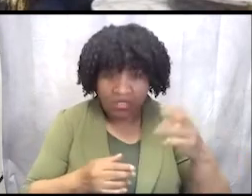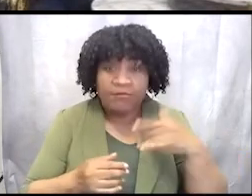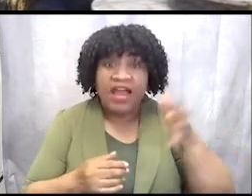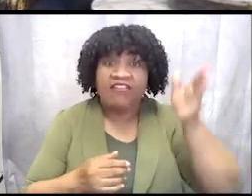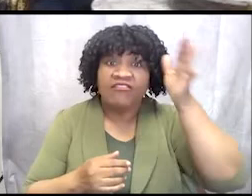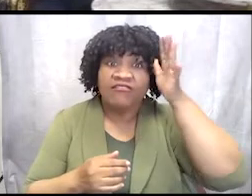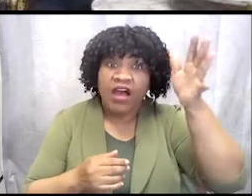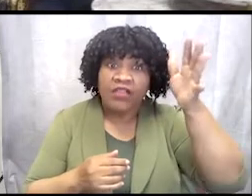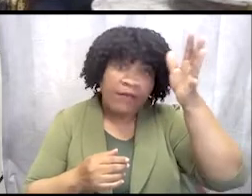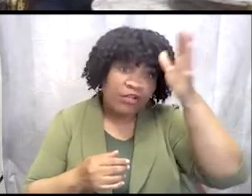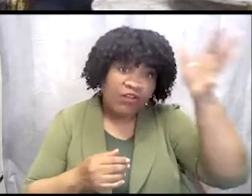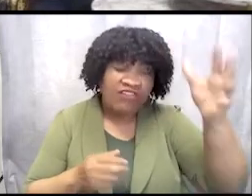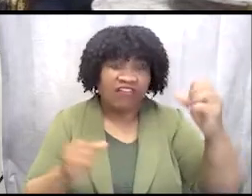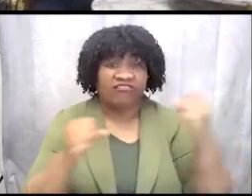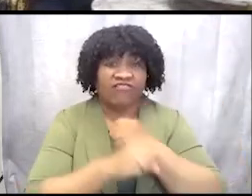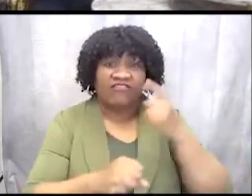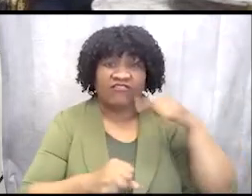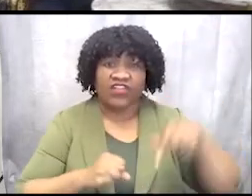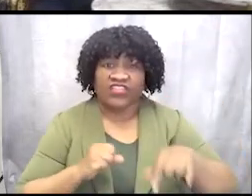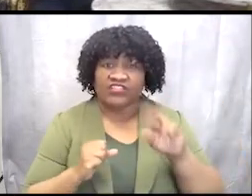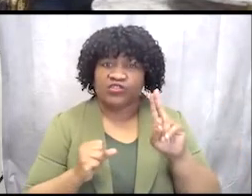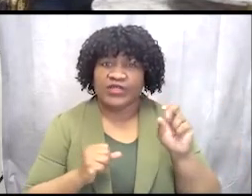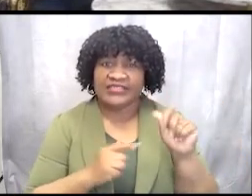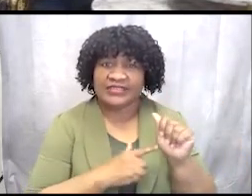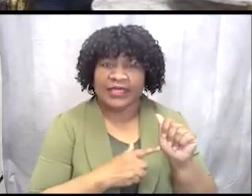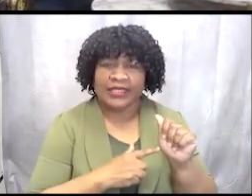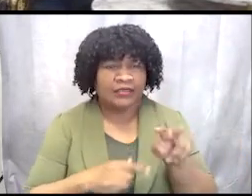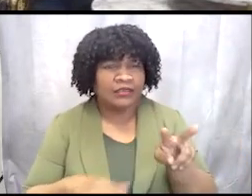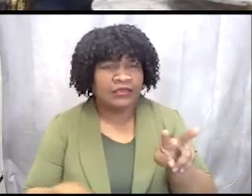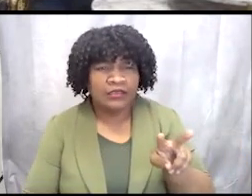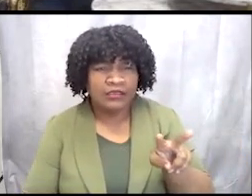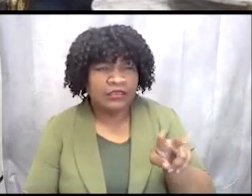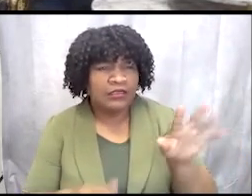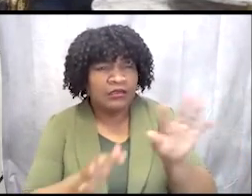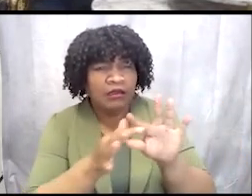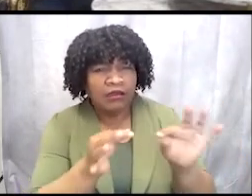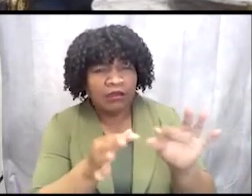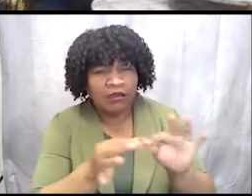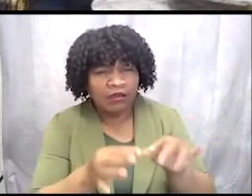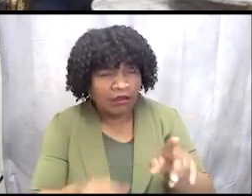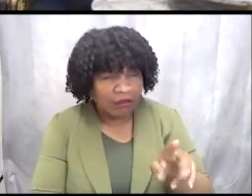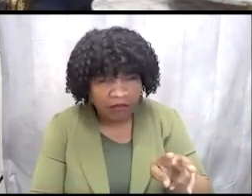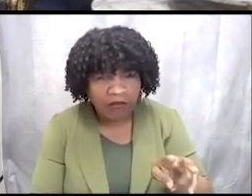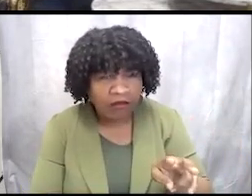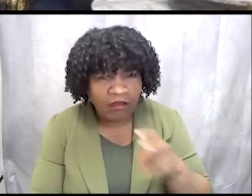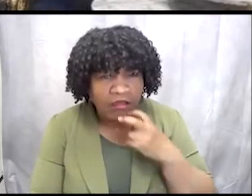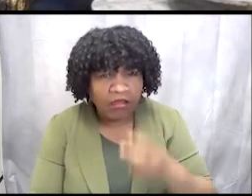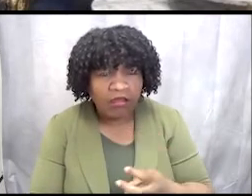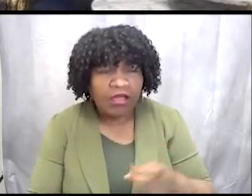and my grandfather fought for this country." In making that comment, he was implicitly suggesting